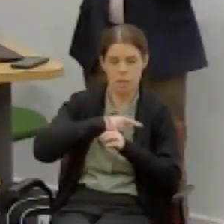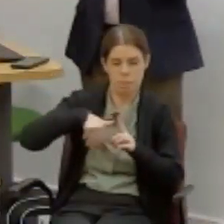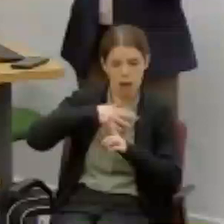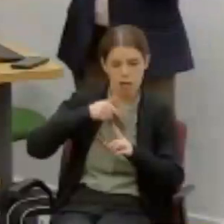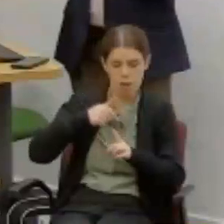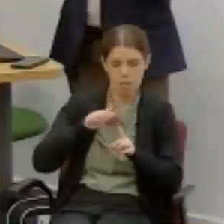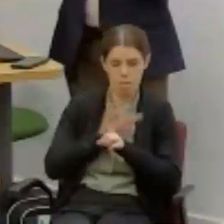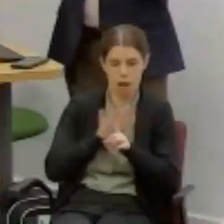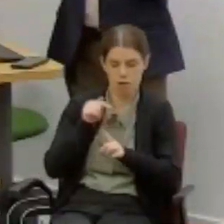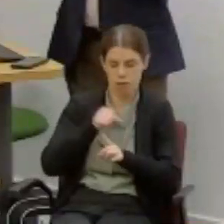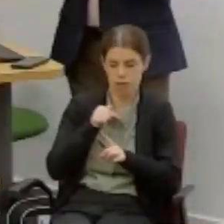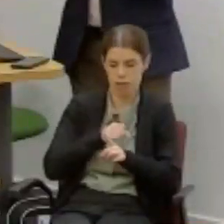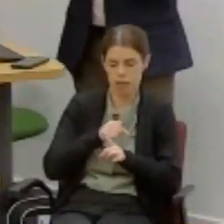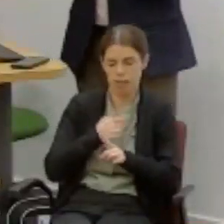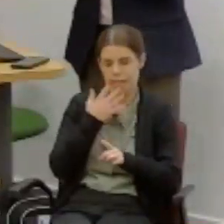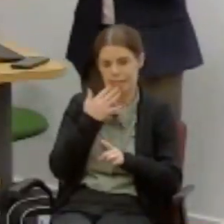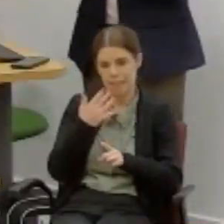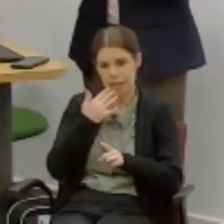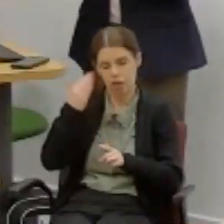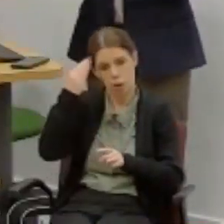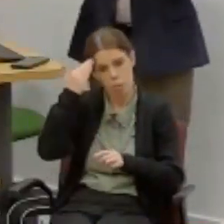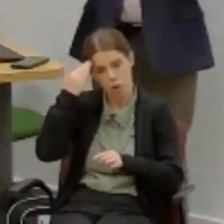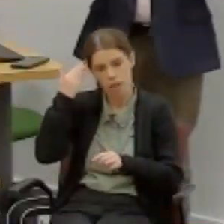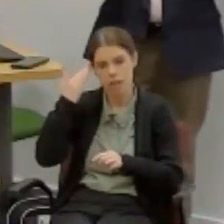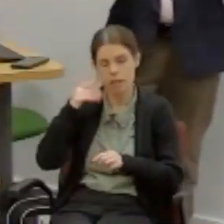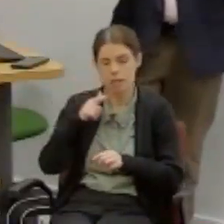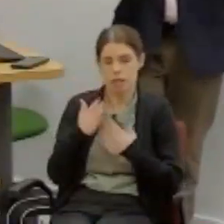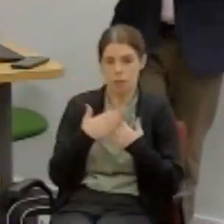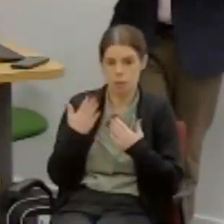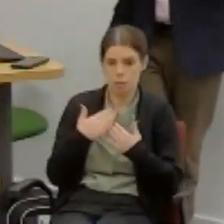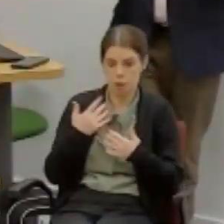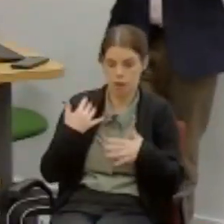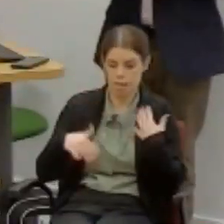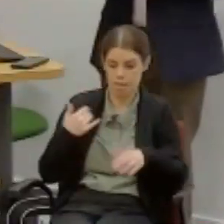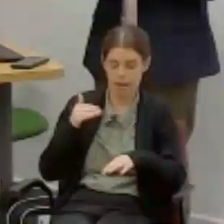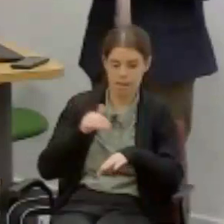Of course, that's when a lot of this sport happens, which is even more reason to be ultra cautious.